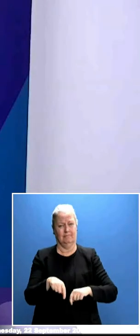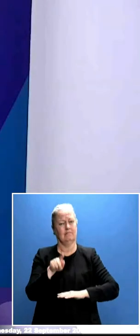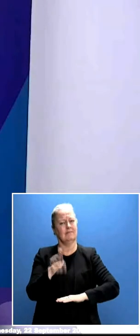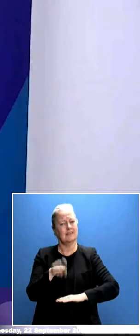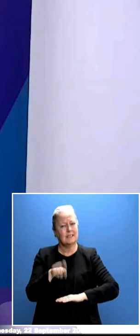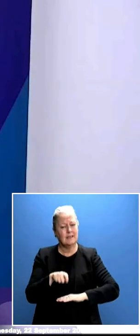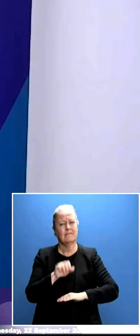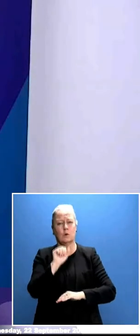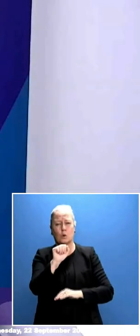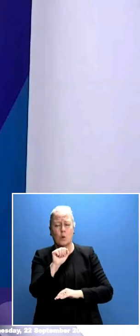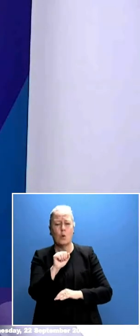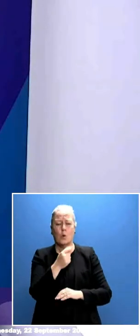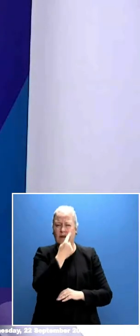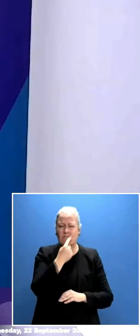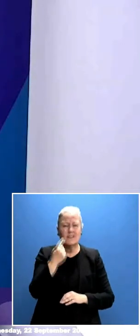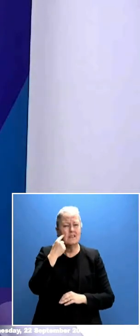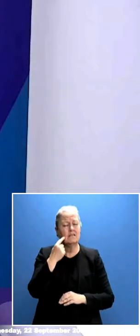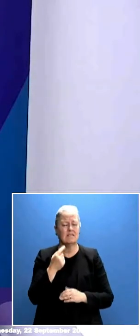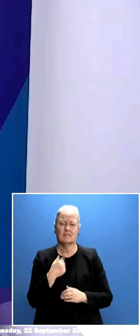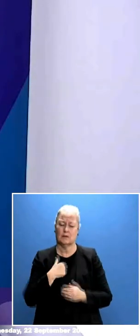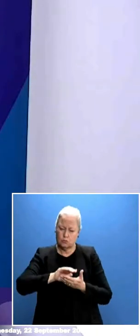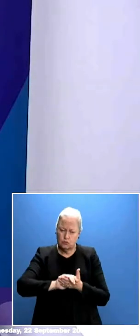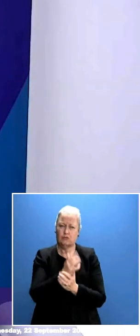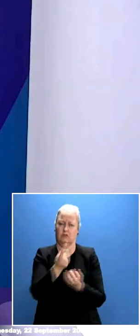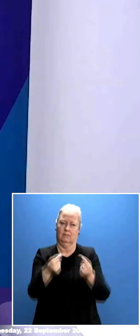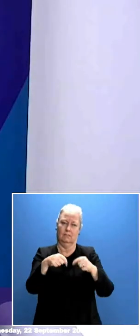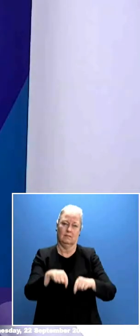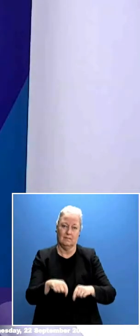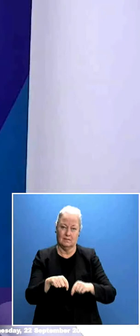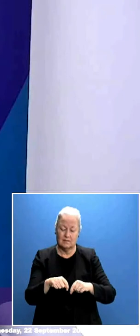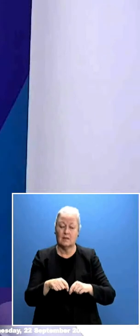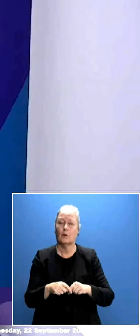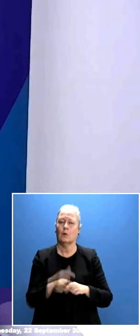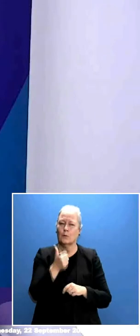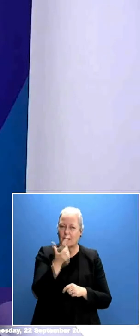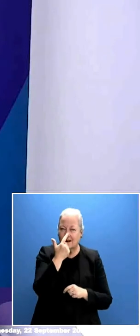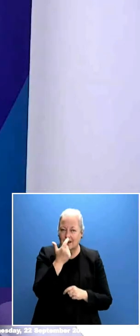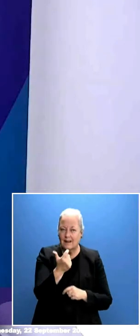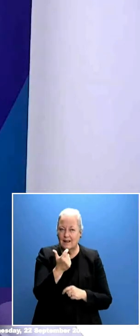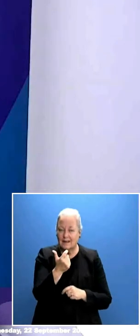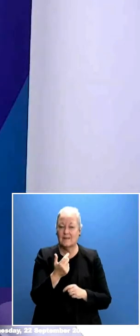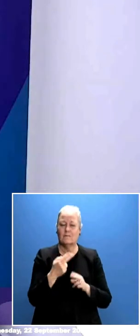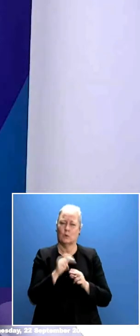evidence. We appreciate your doing so, and we wish you well for the future.